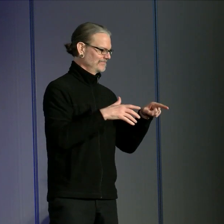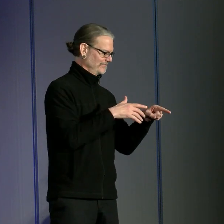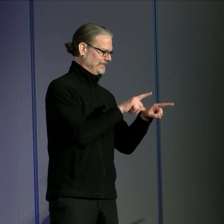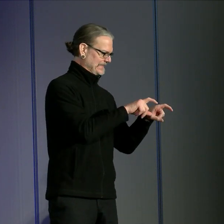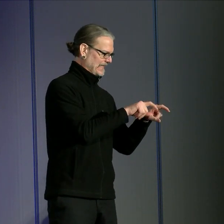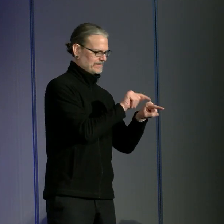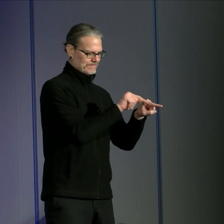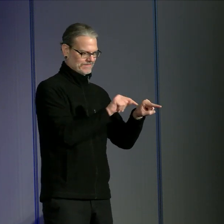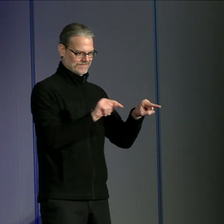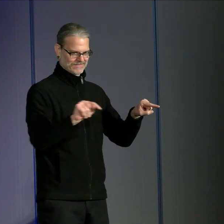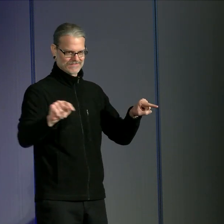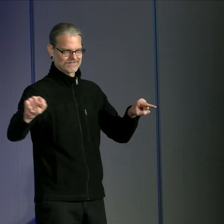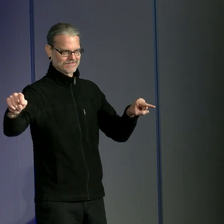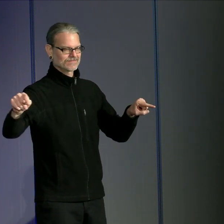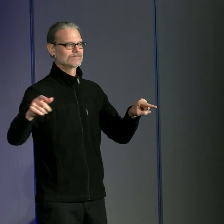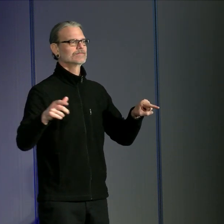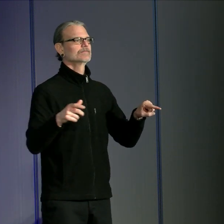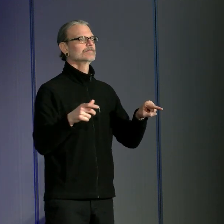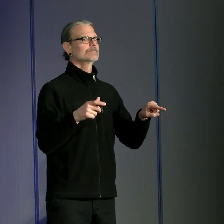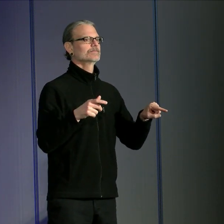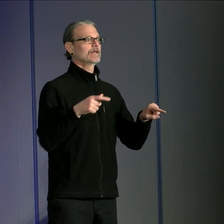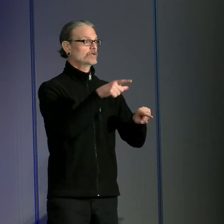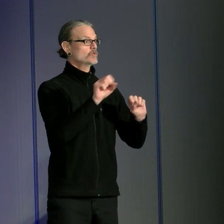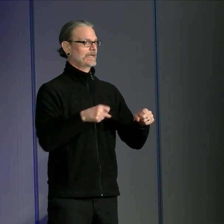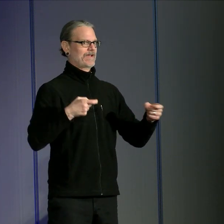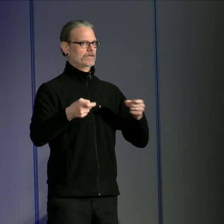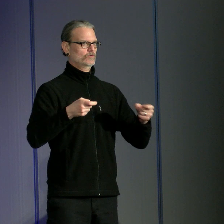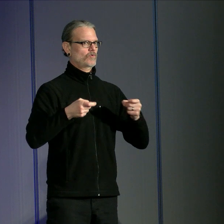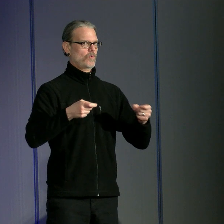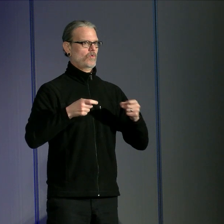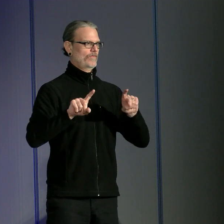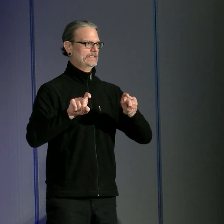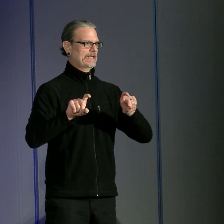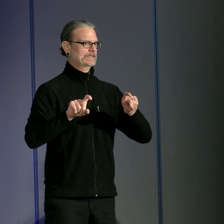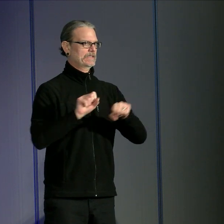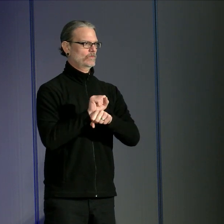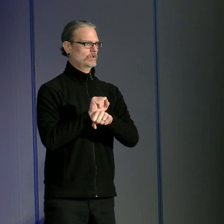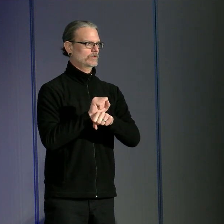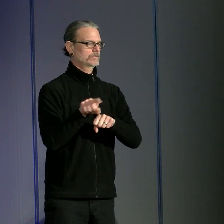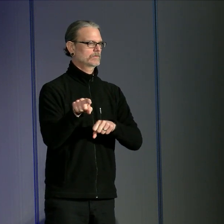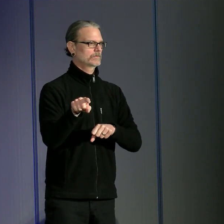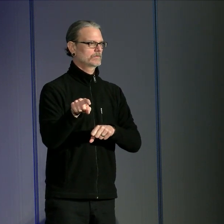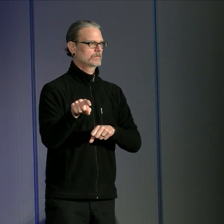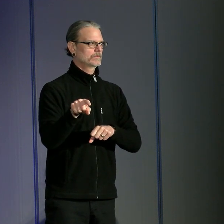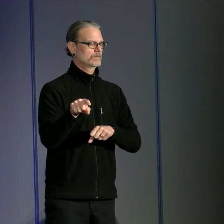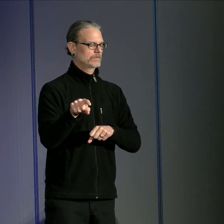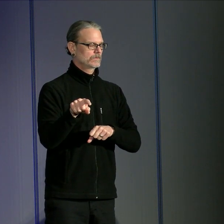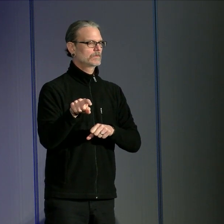So that you can control to some degree how the testing works. So we have something called test initiatives.